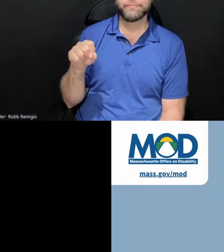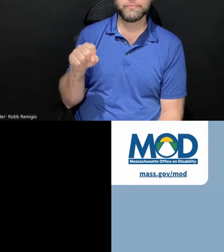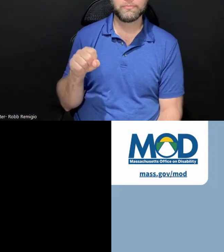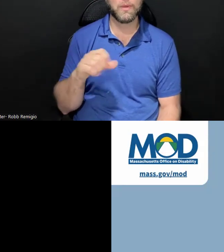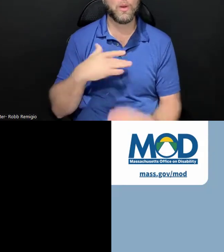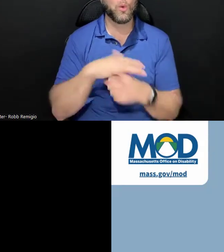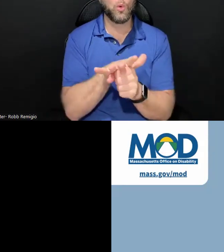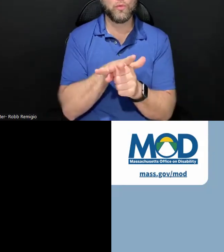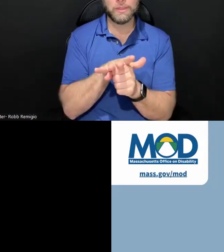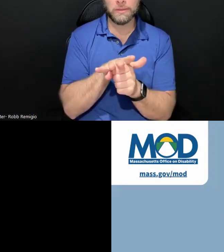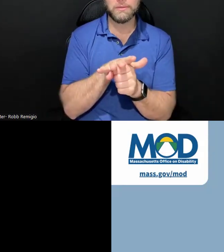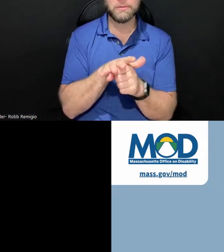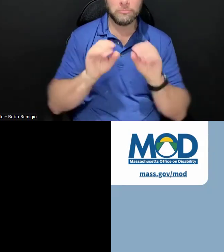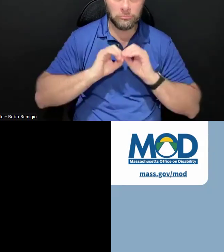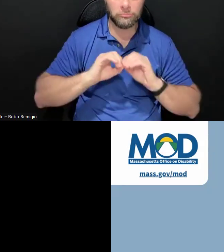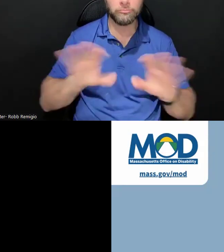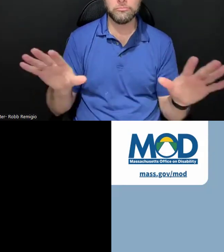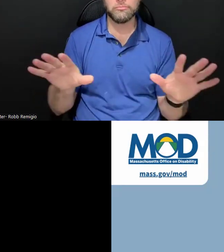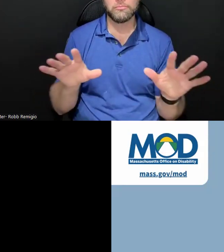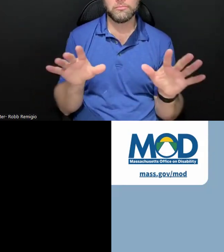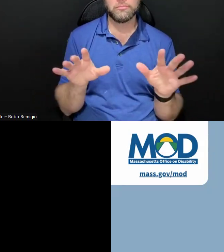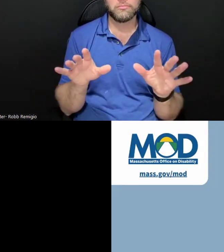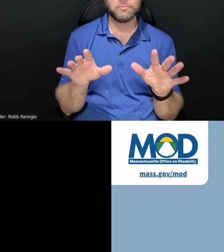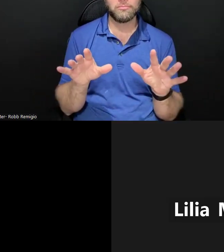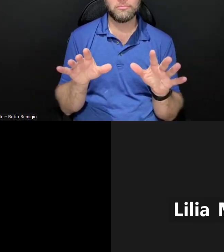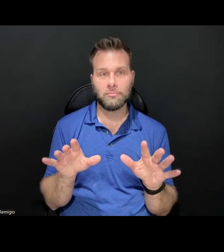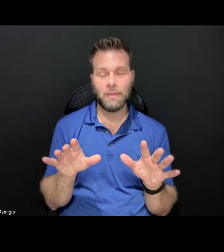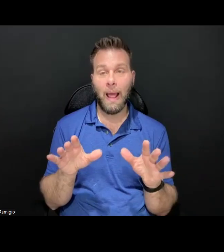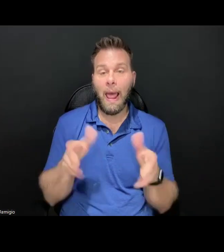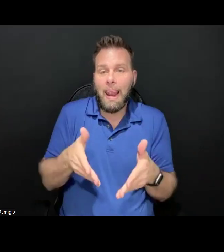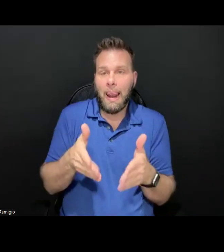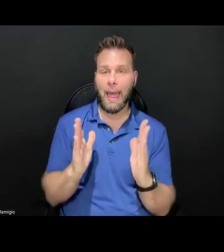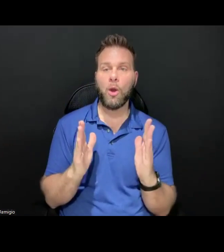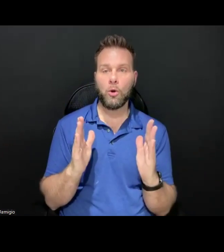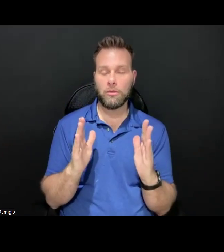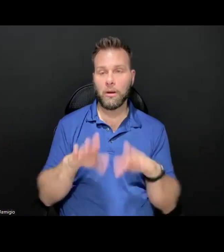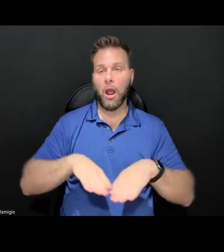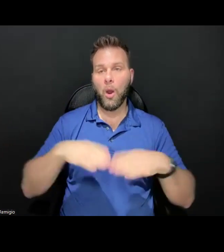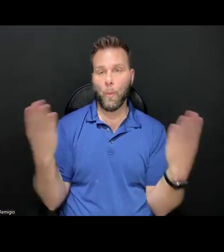If anyone hasn't seen the COVID-19, uhm, like, allowances